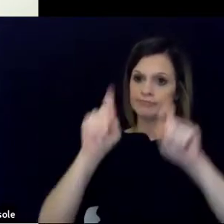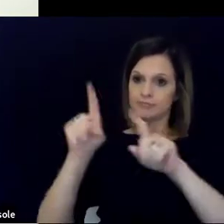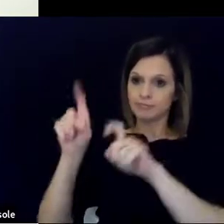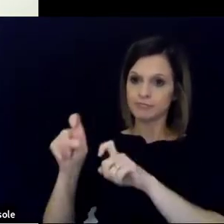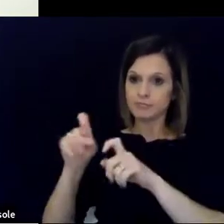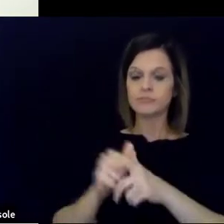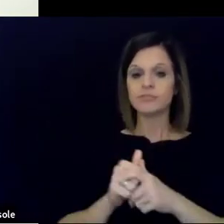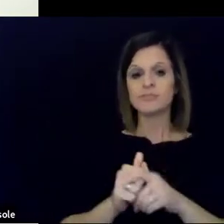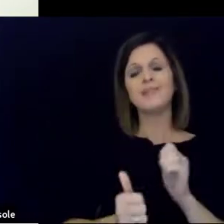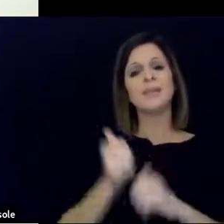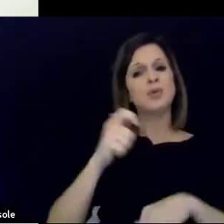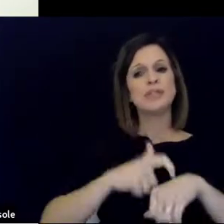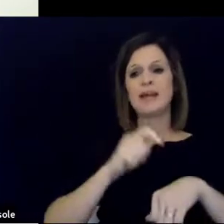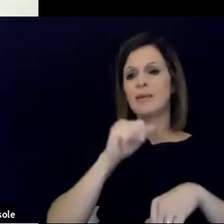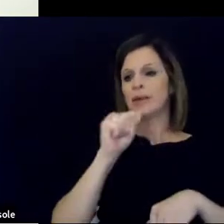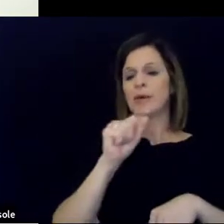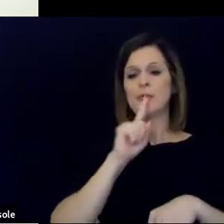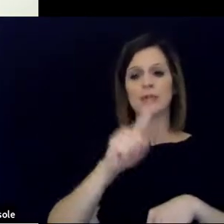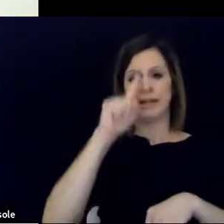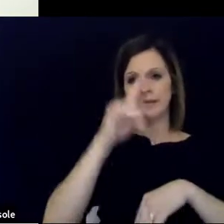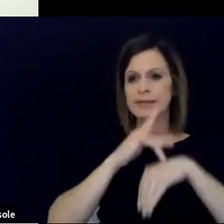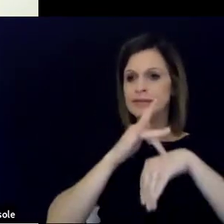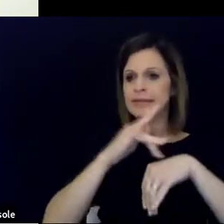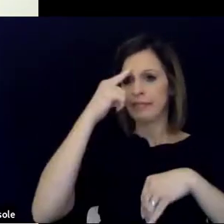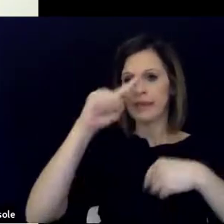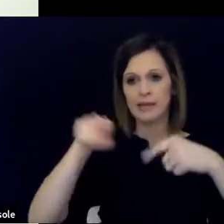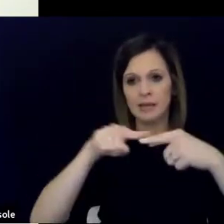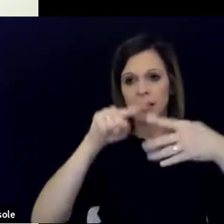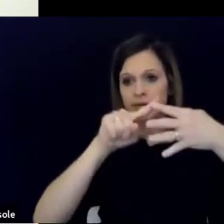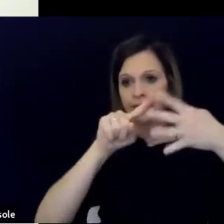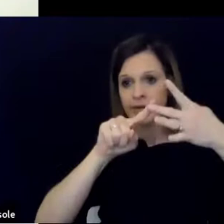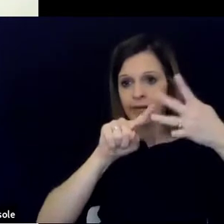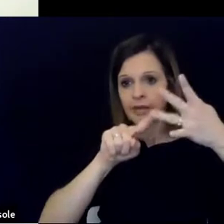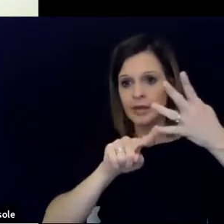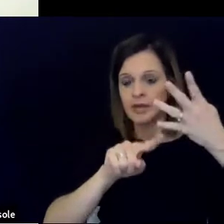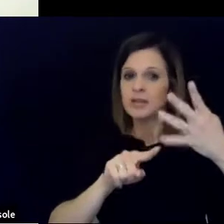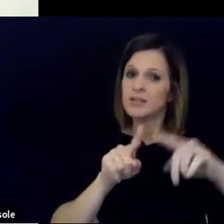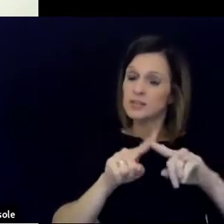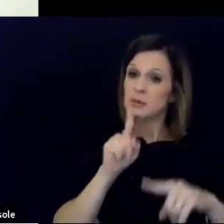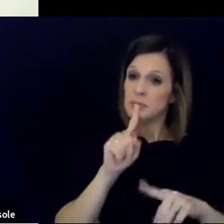but they're very important. So strategies, what are some strategies for this?